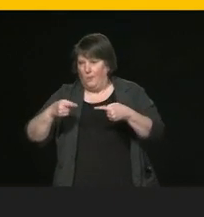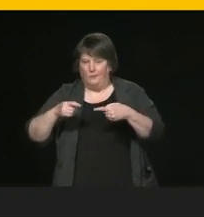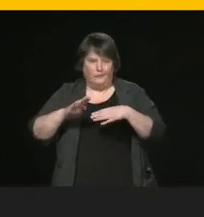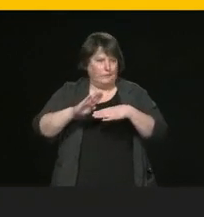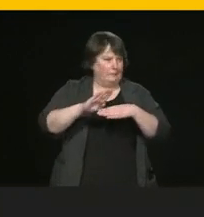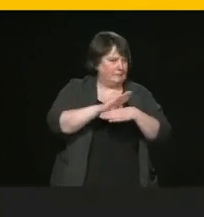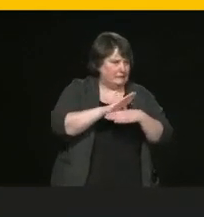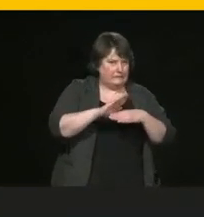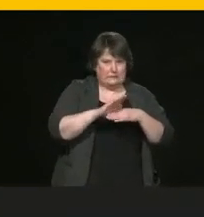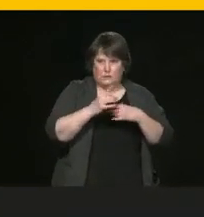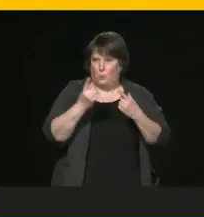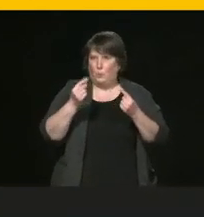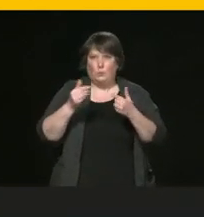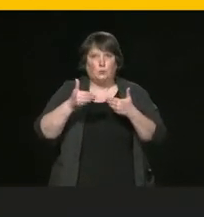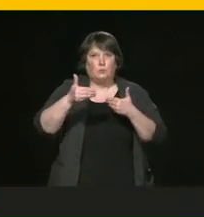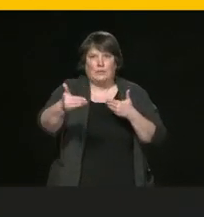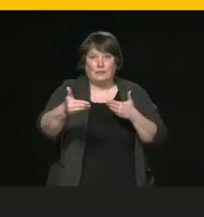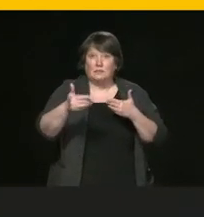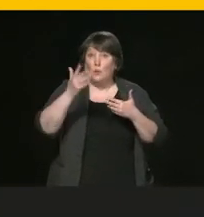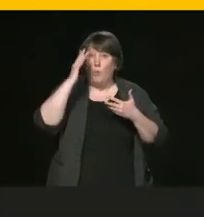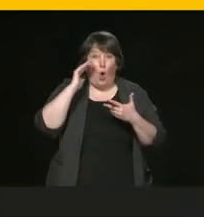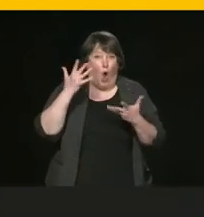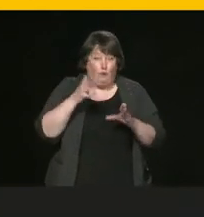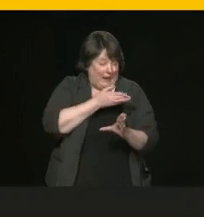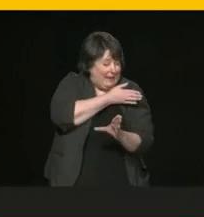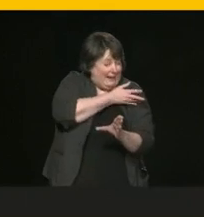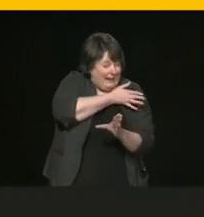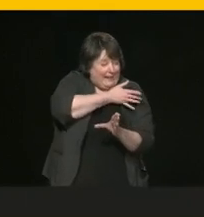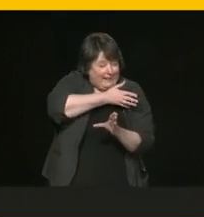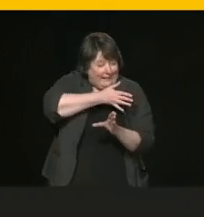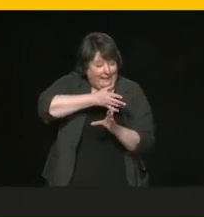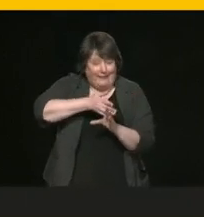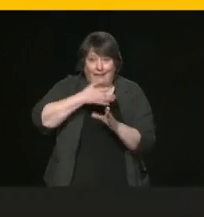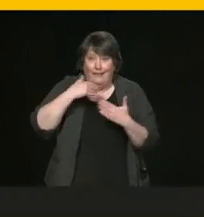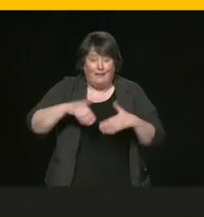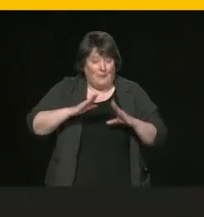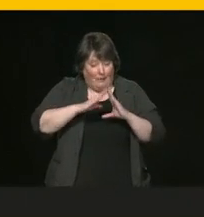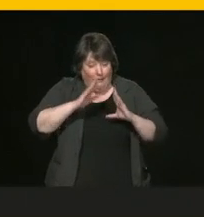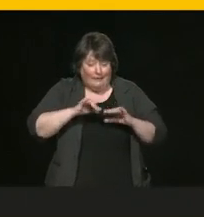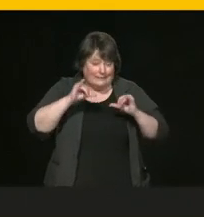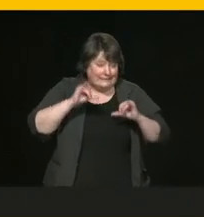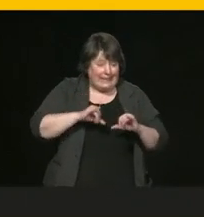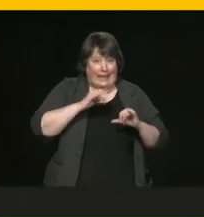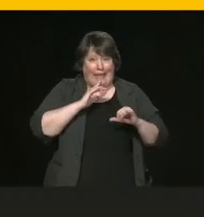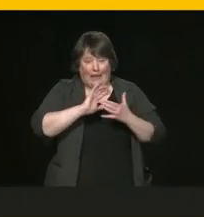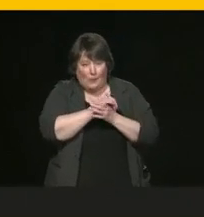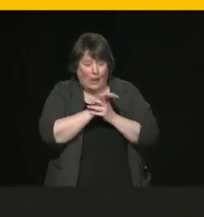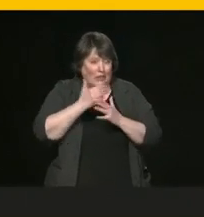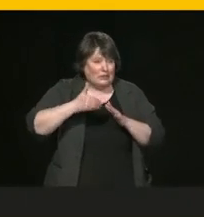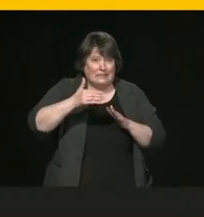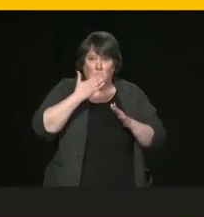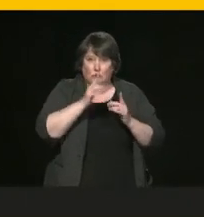FEDERAL BRIEFING AND CHRYSTIA FREELAND BUT LET ME REITERATE THE NEWS THAT SHE IS REFERRING